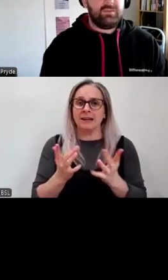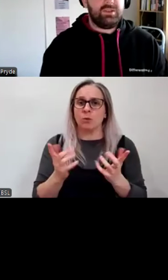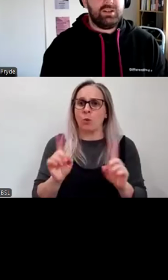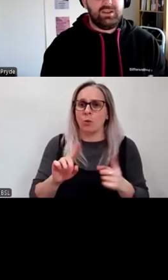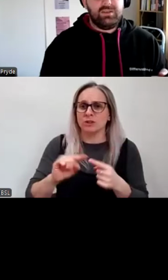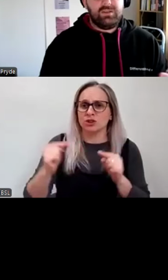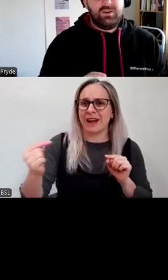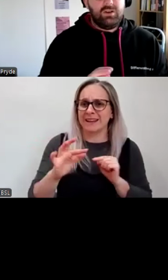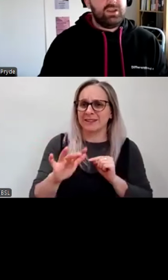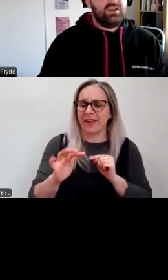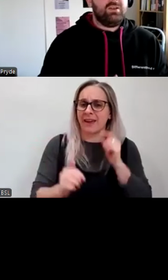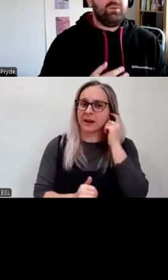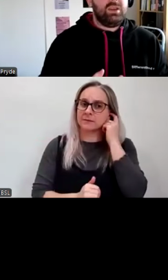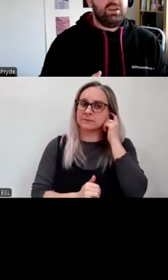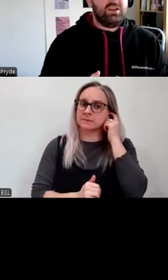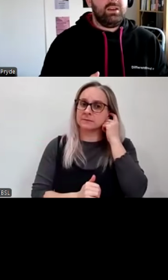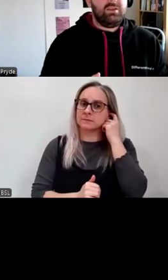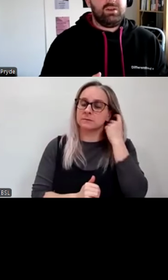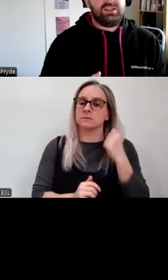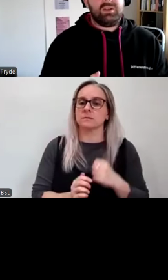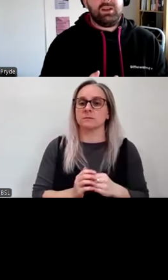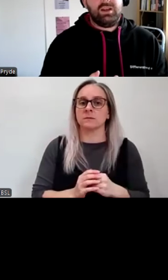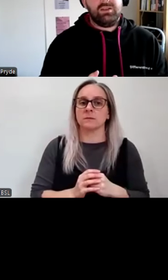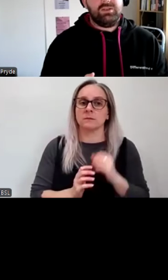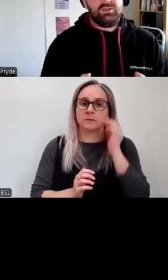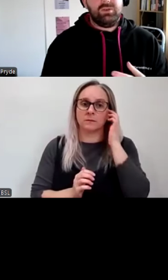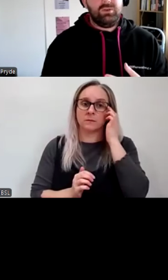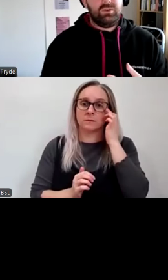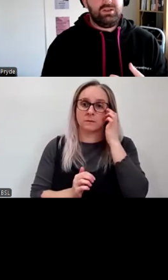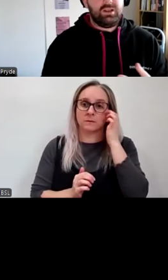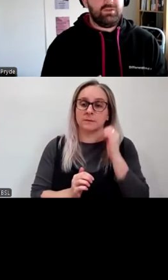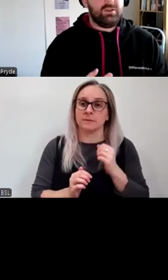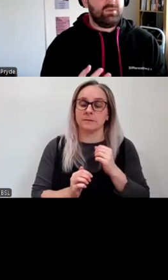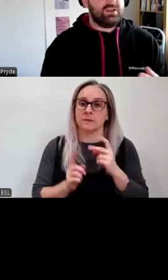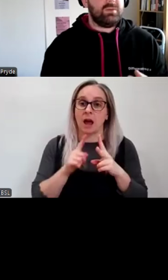I think starting off here, we can really split it into two different ways,